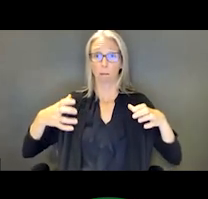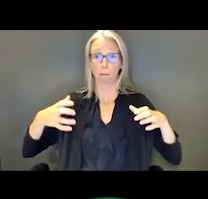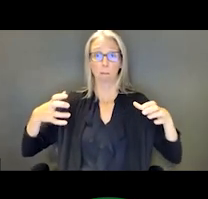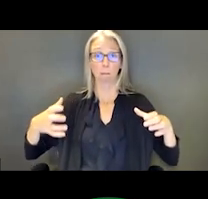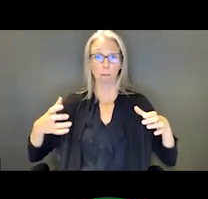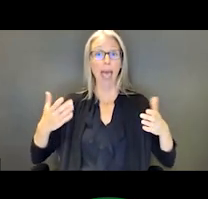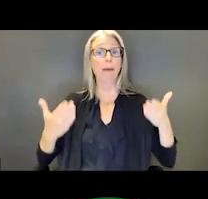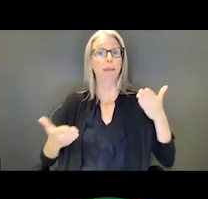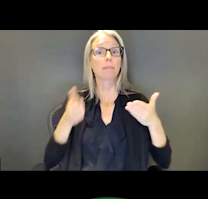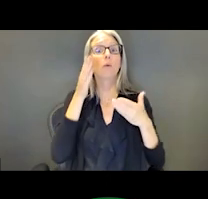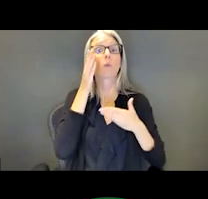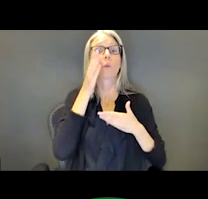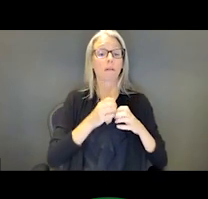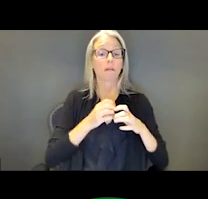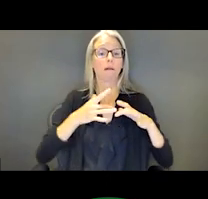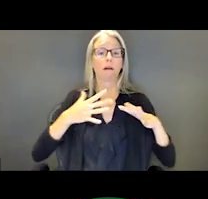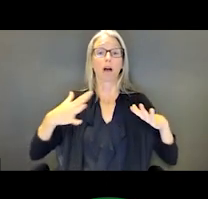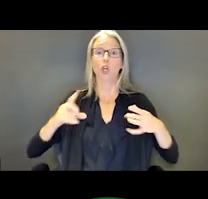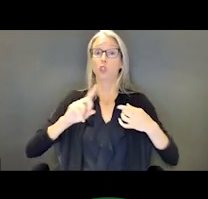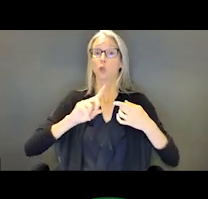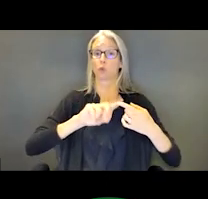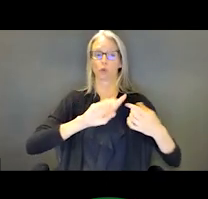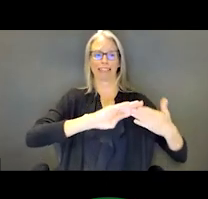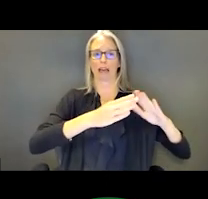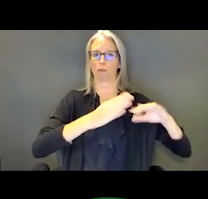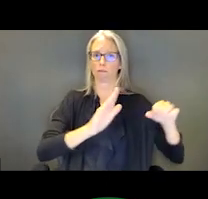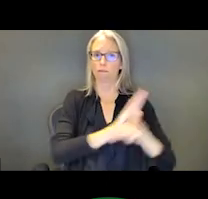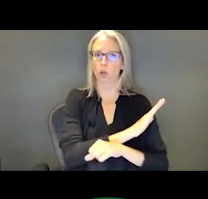individuals are involved with as community members. Yeah, correct. Sure.